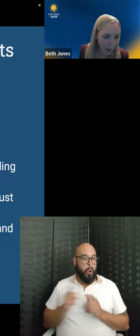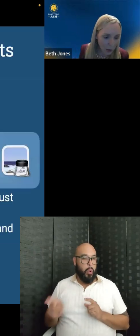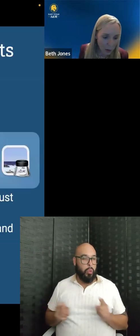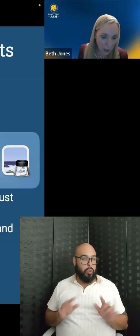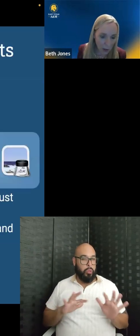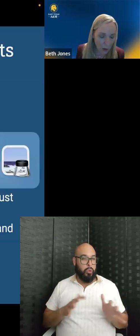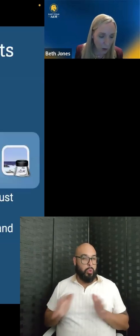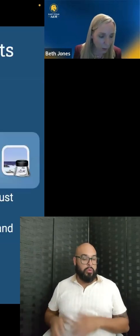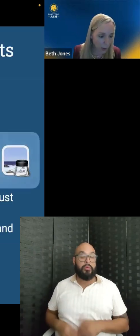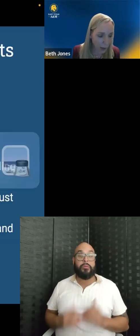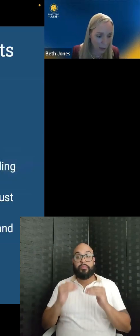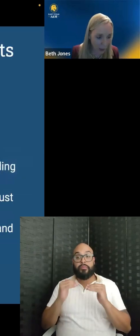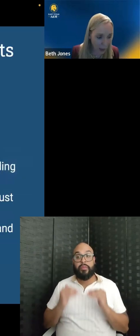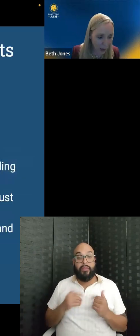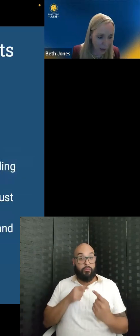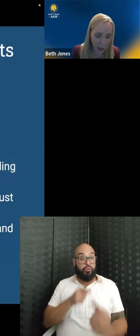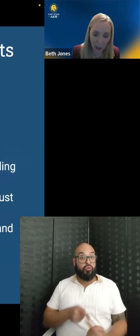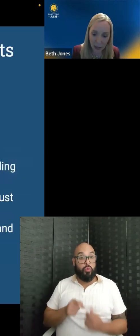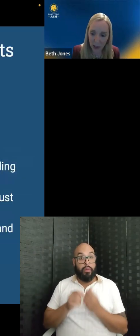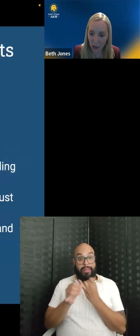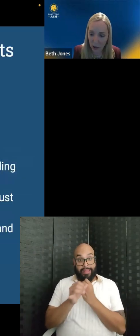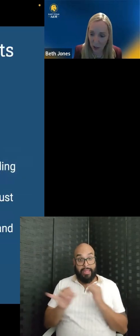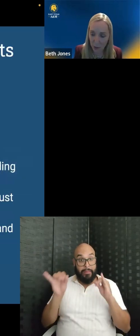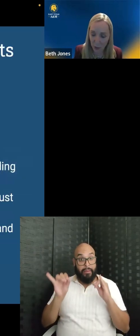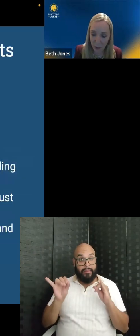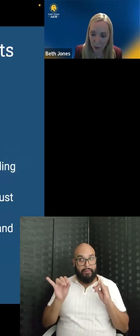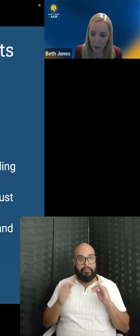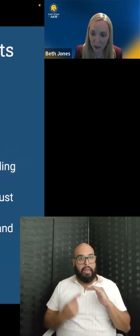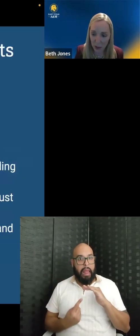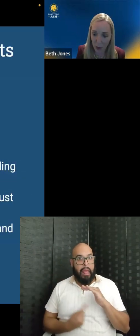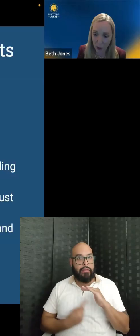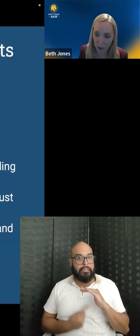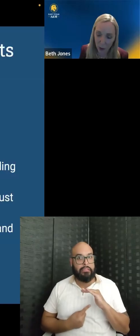And then there's a struggle with independence and isolation that comes with both of these as well.